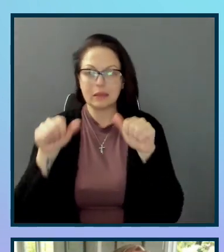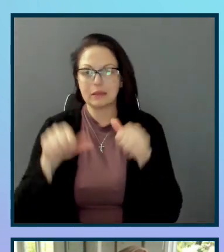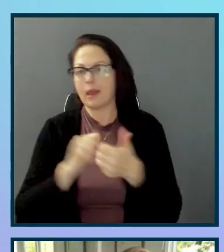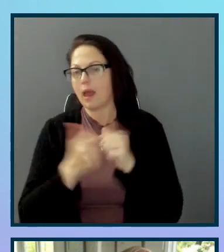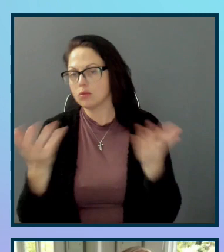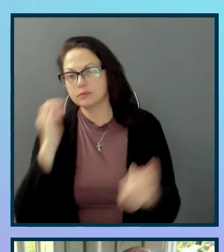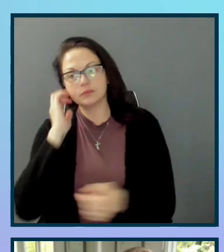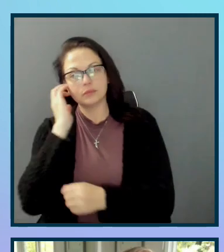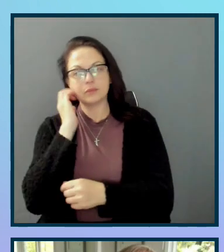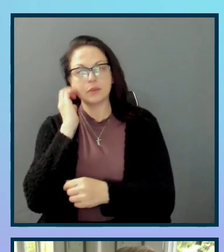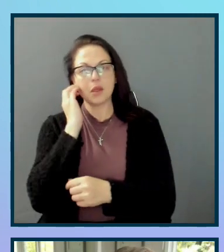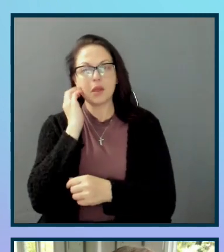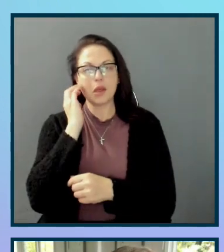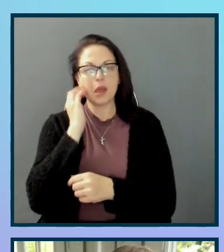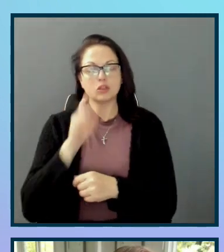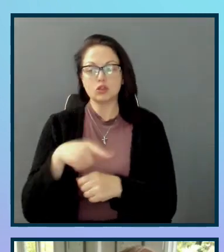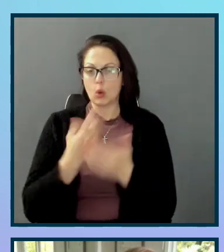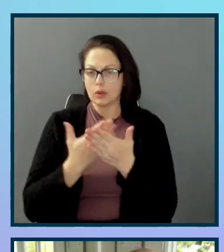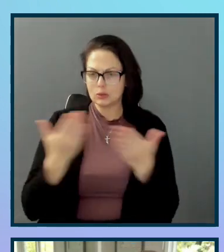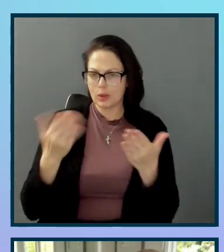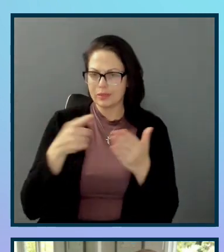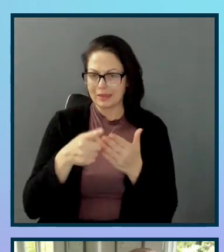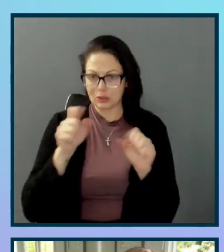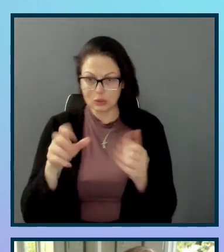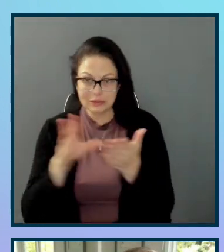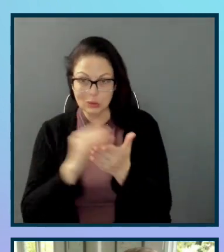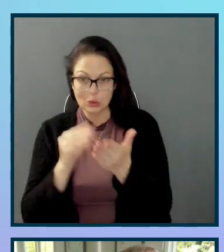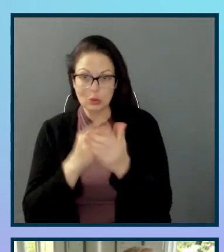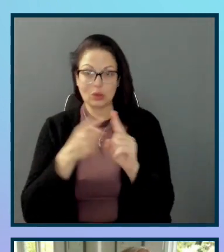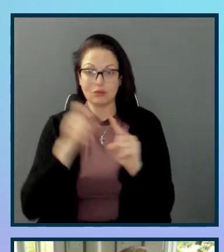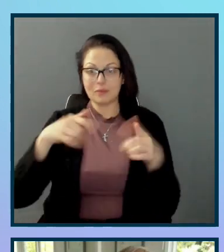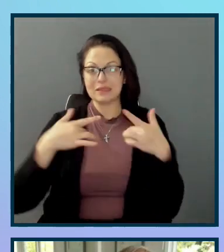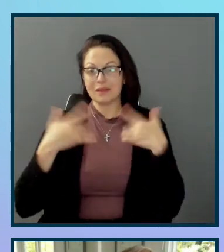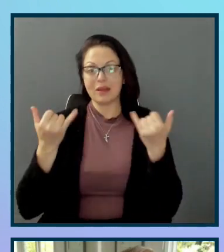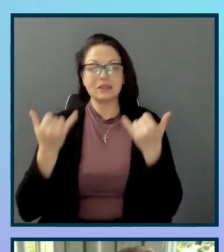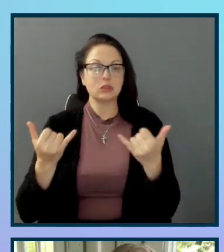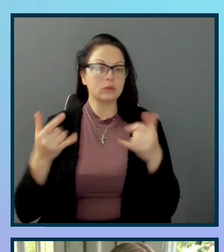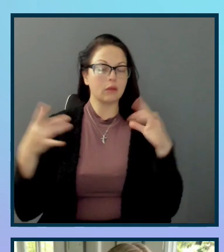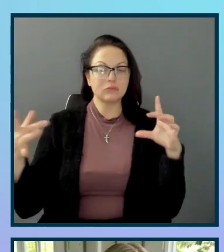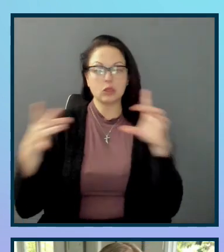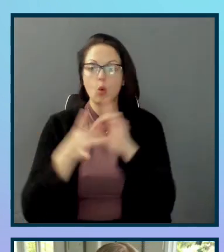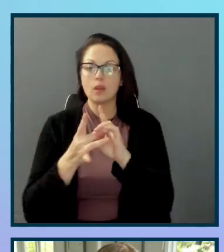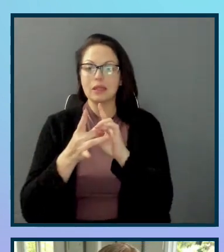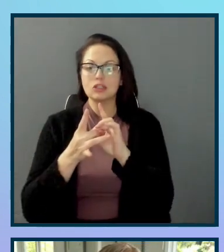If there's one thing that you take away from this event today, it's the correlation that I'm about to show you, okay?